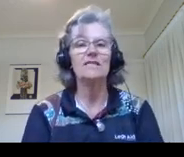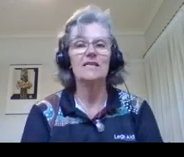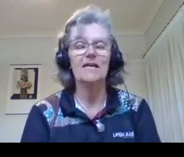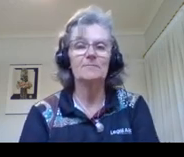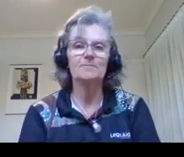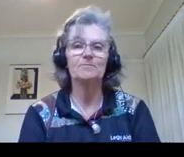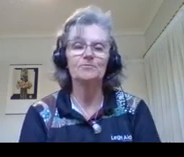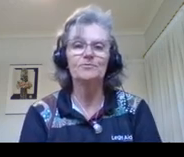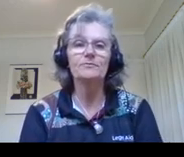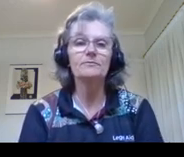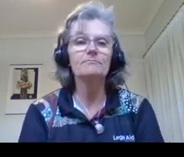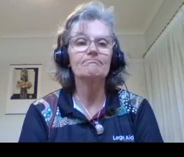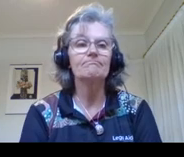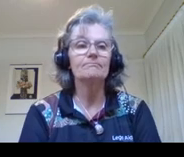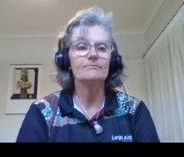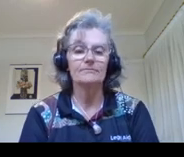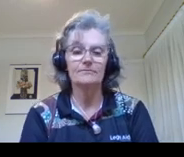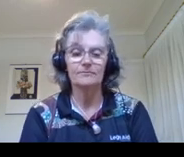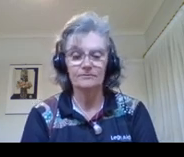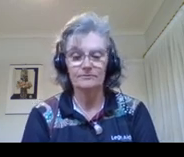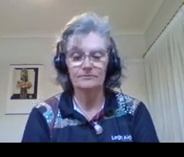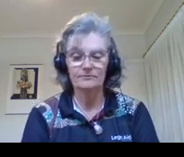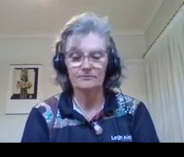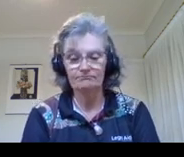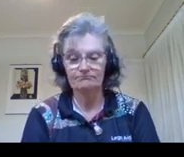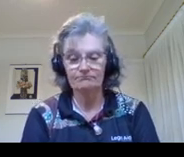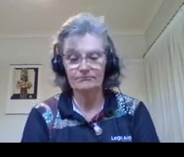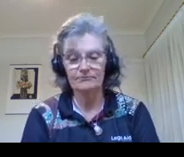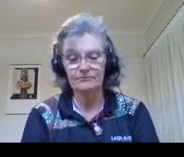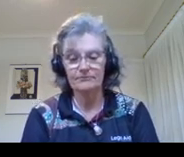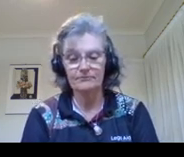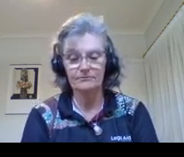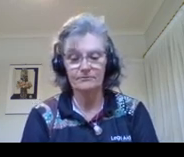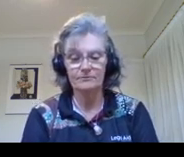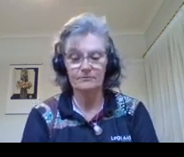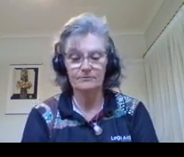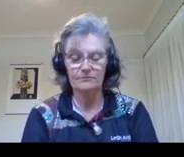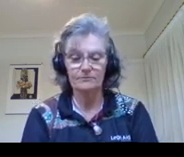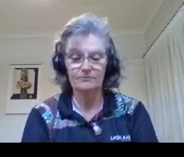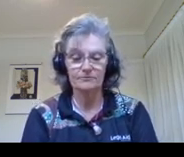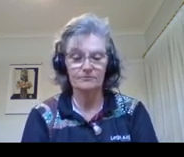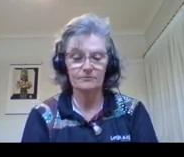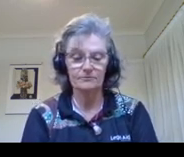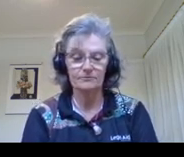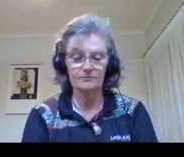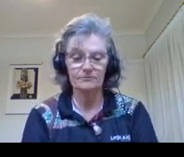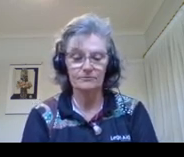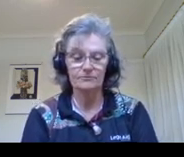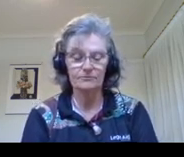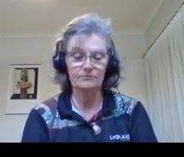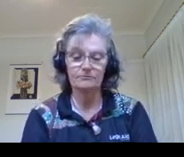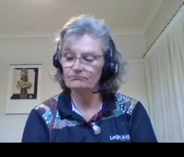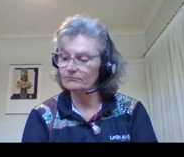Lydia yes so it's quite just to give you a bit of a background comparisons to set some numbers so